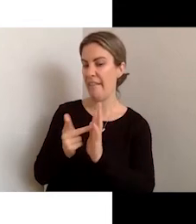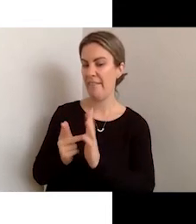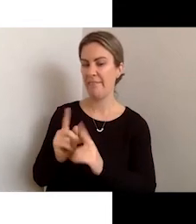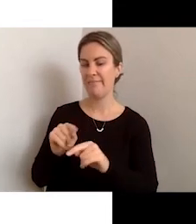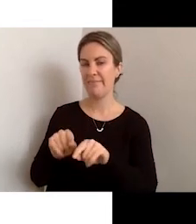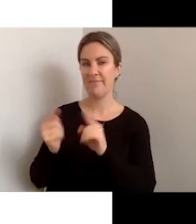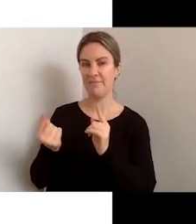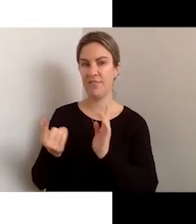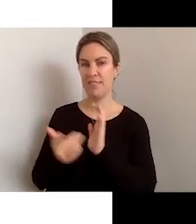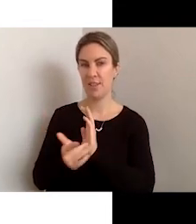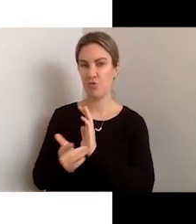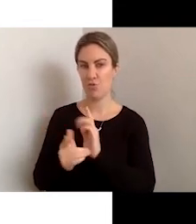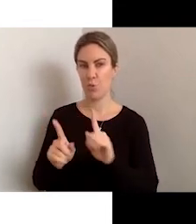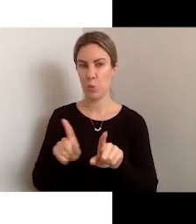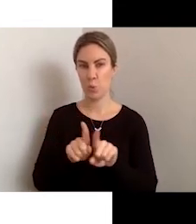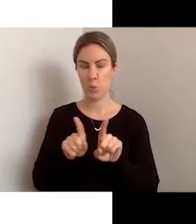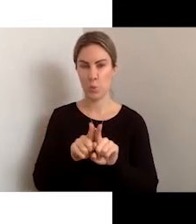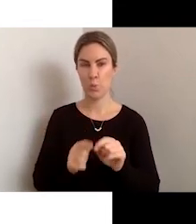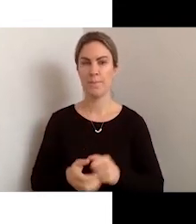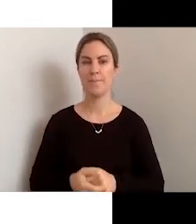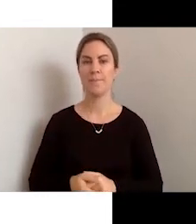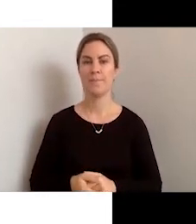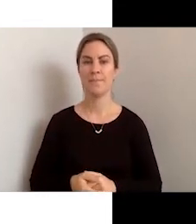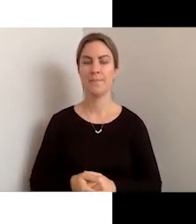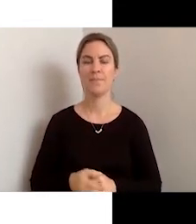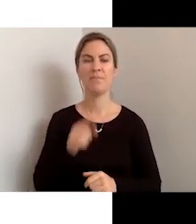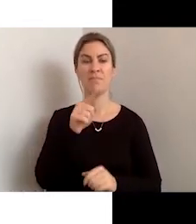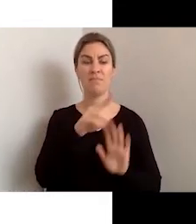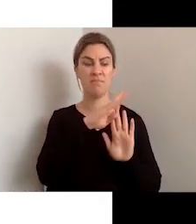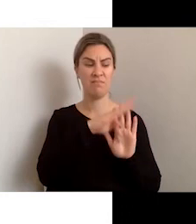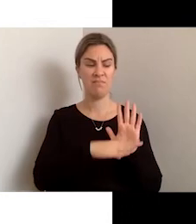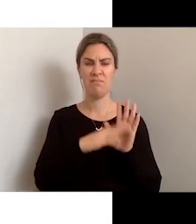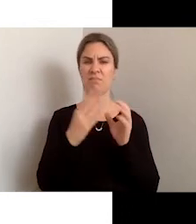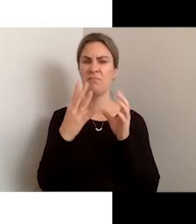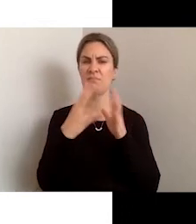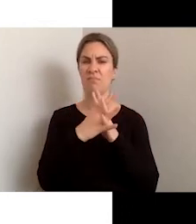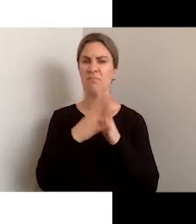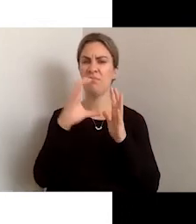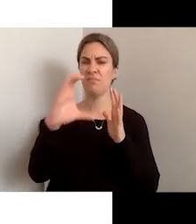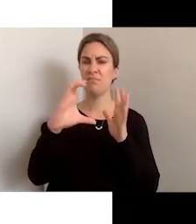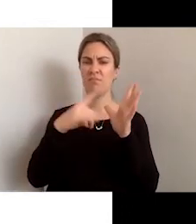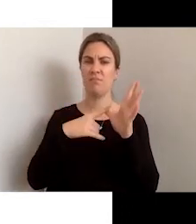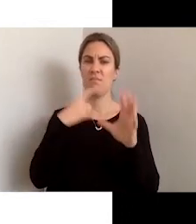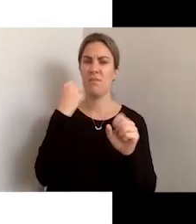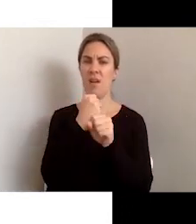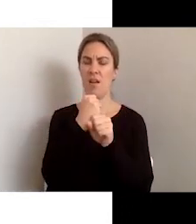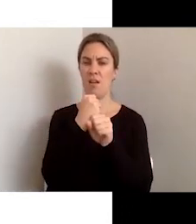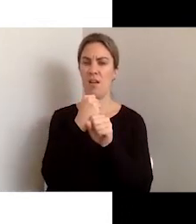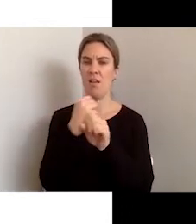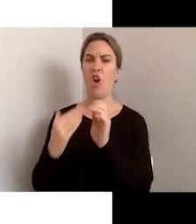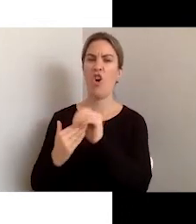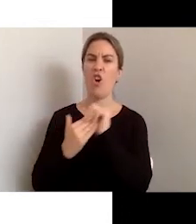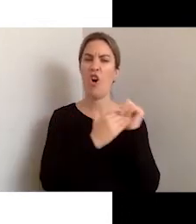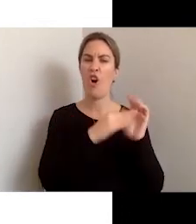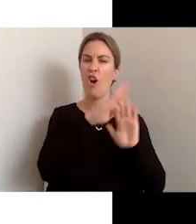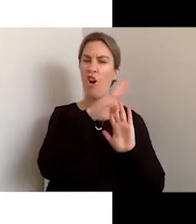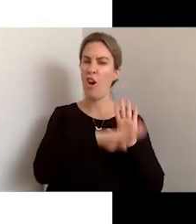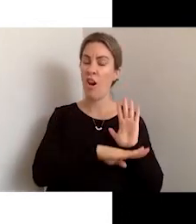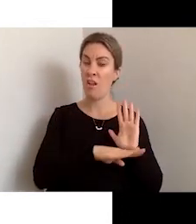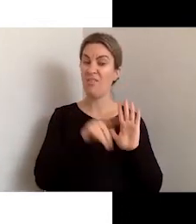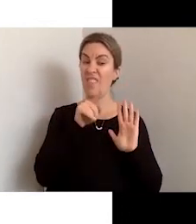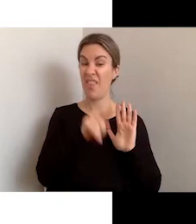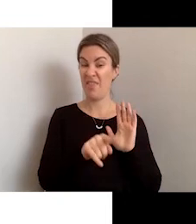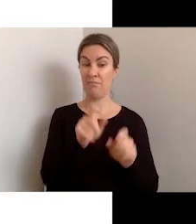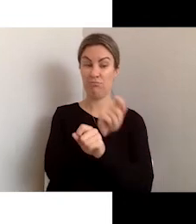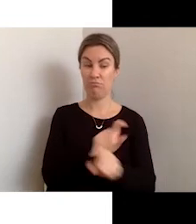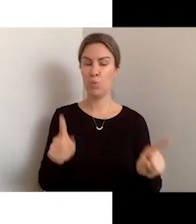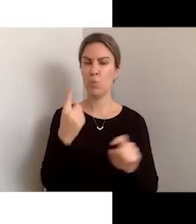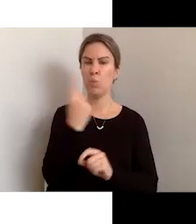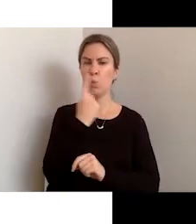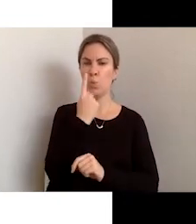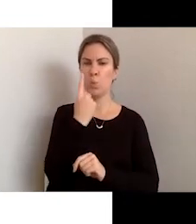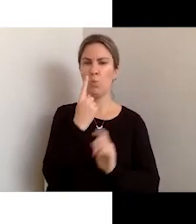guidelines are issued by the World Wide Web Consortium, W3C.